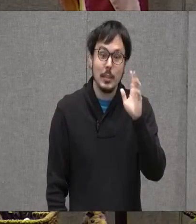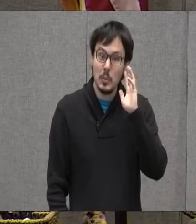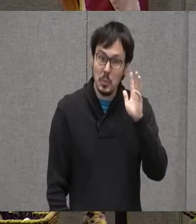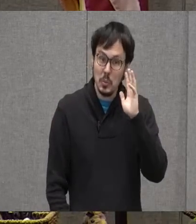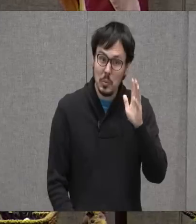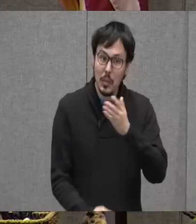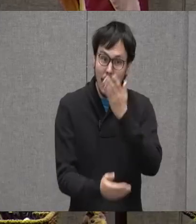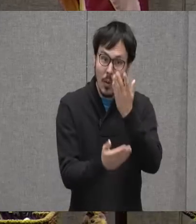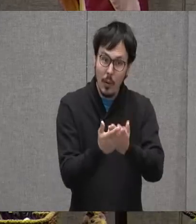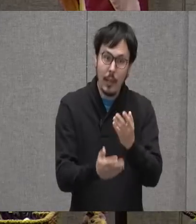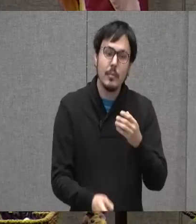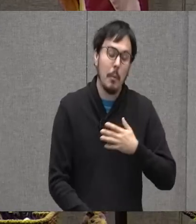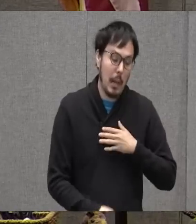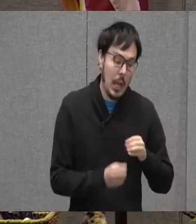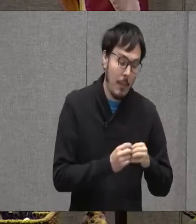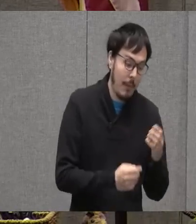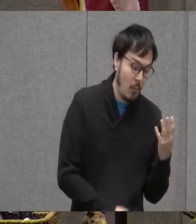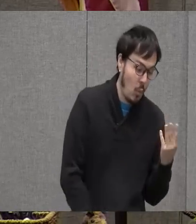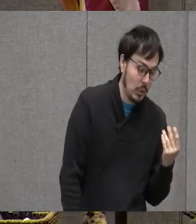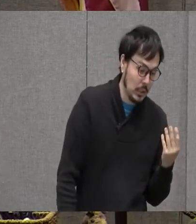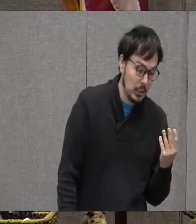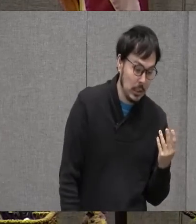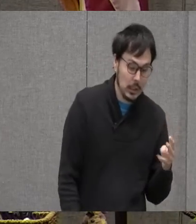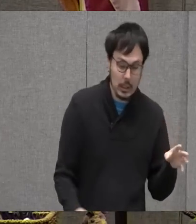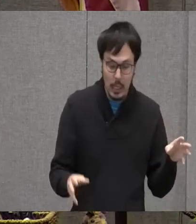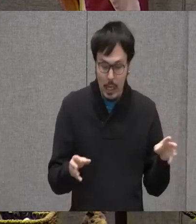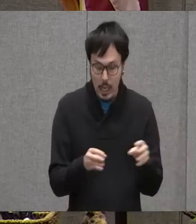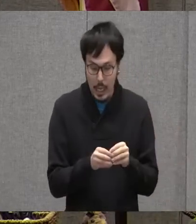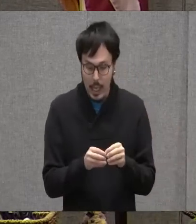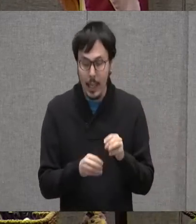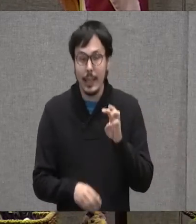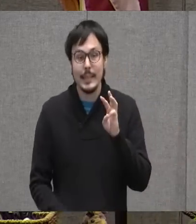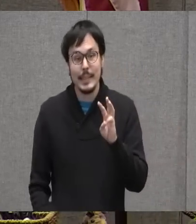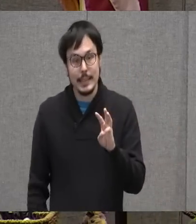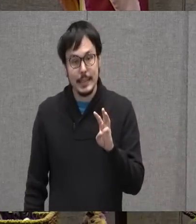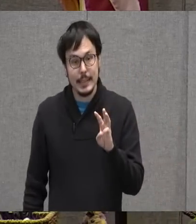Here's my number 14 plus six equals 20.